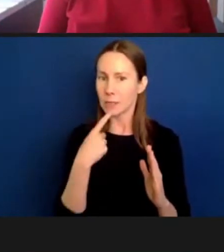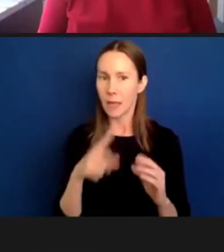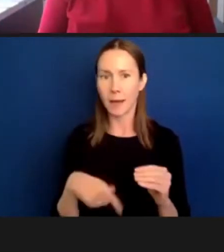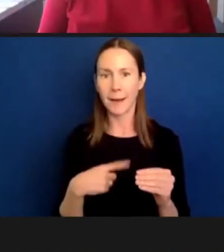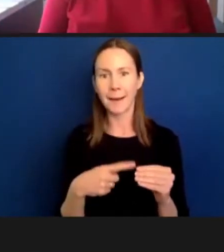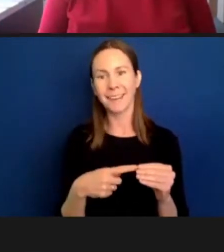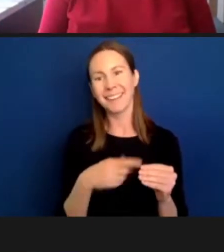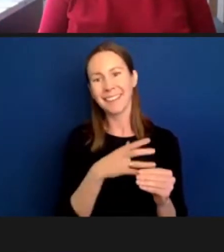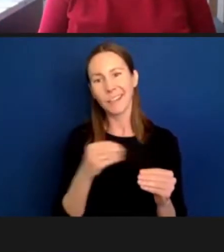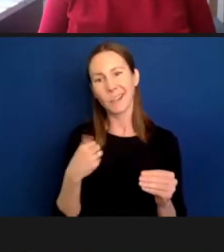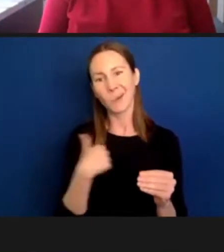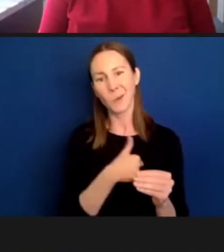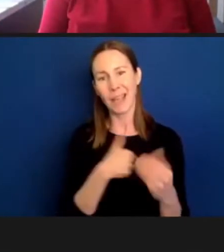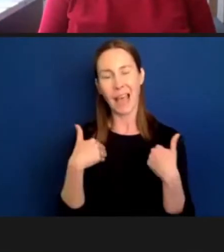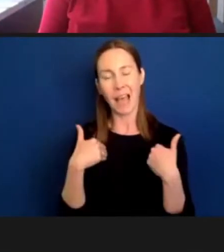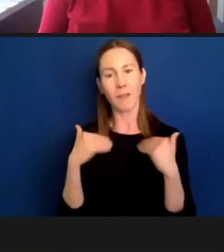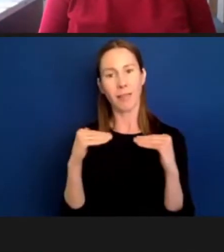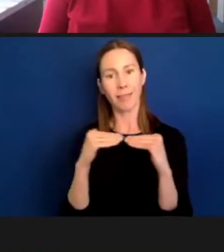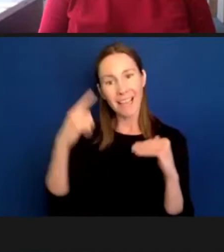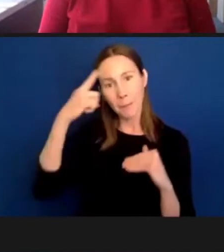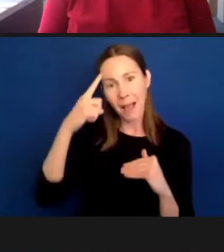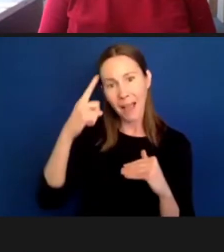we're talking to like-minded folks. How do we expand it out?”